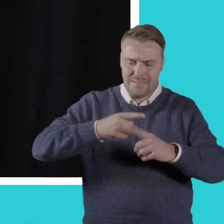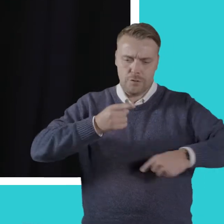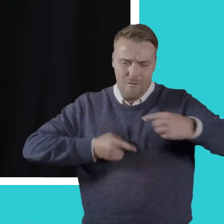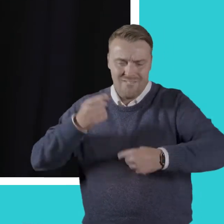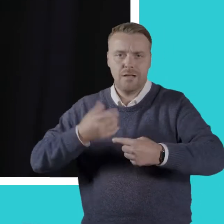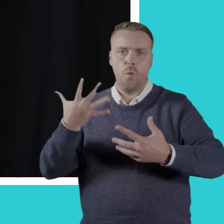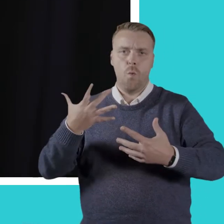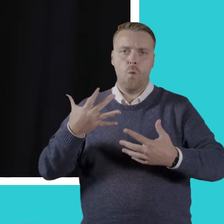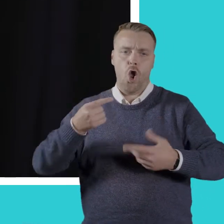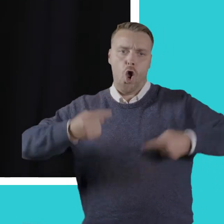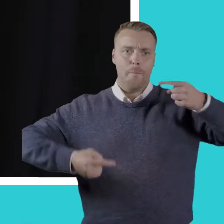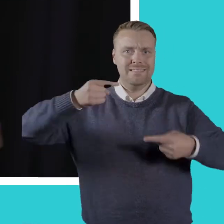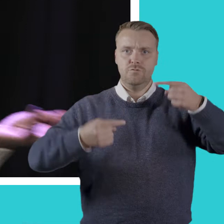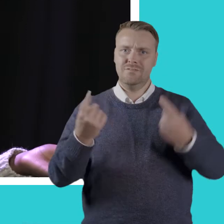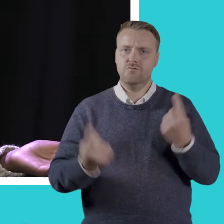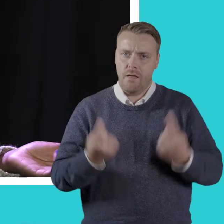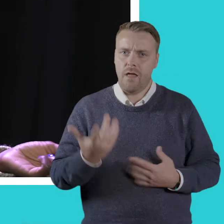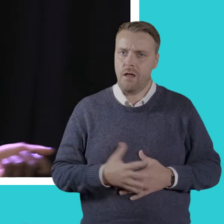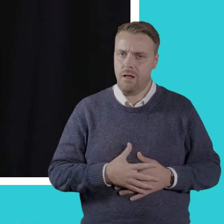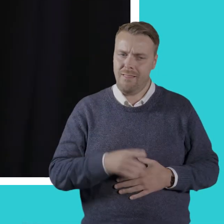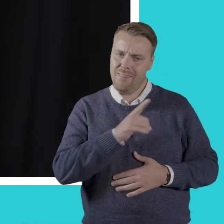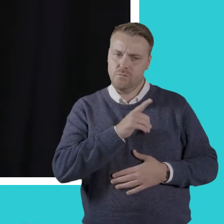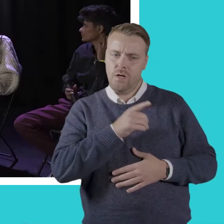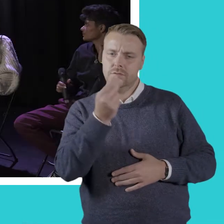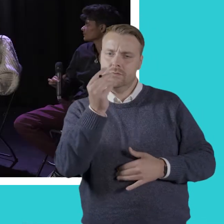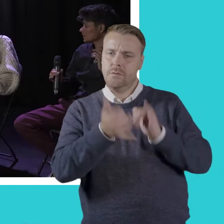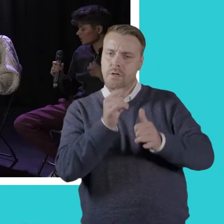wonder why those dynamics sometimes arise is that something that you've encountered in your work?